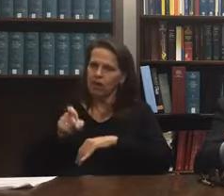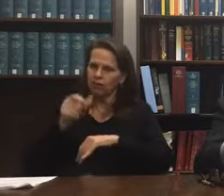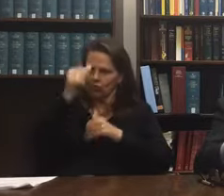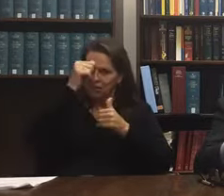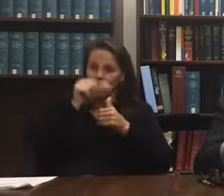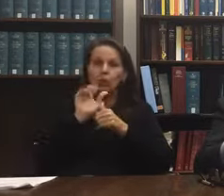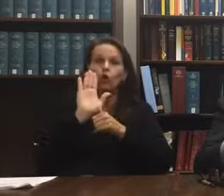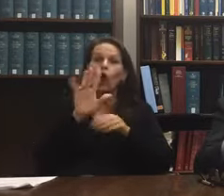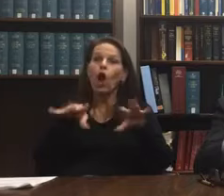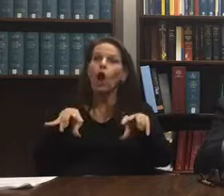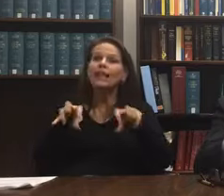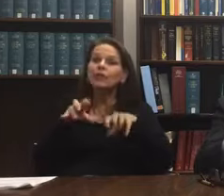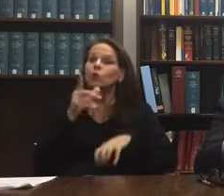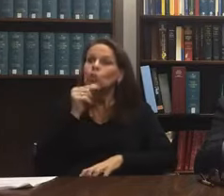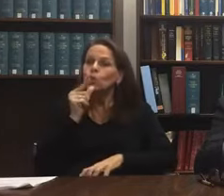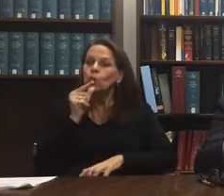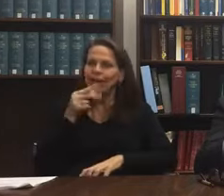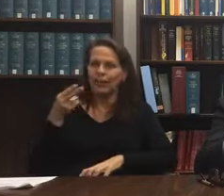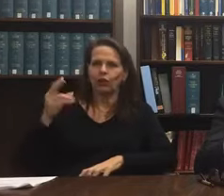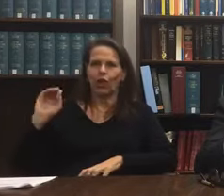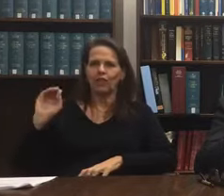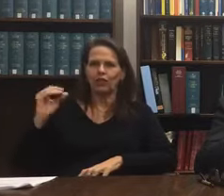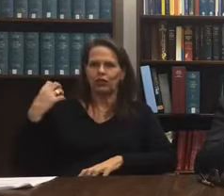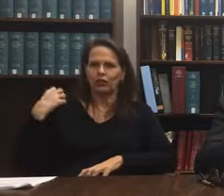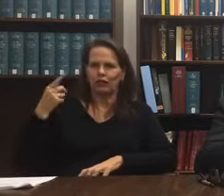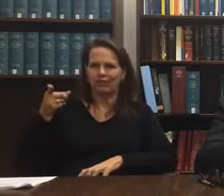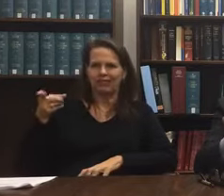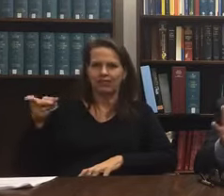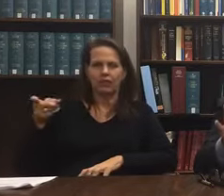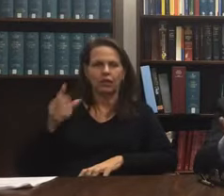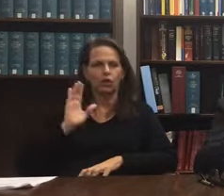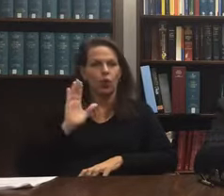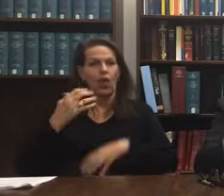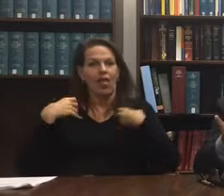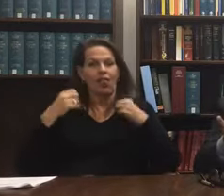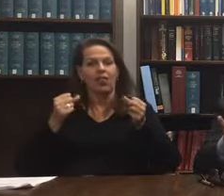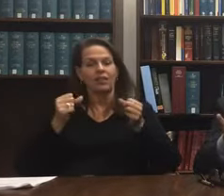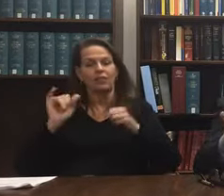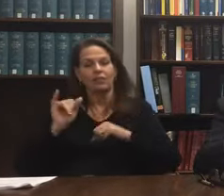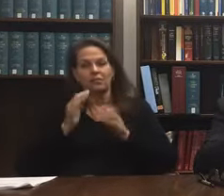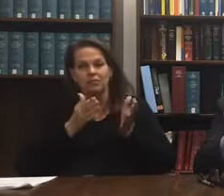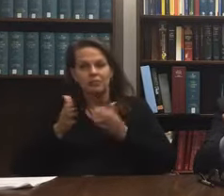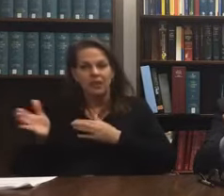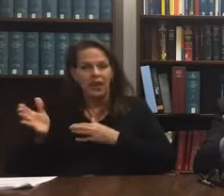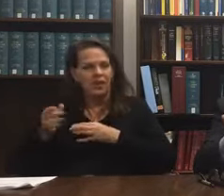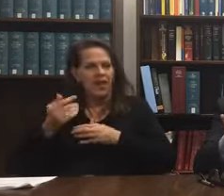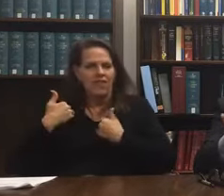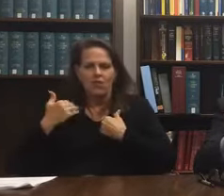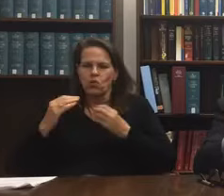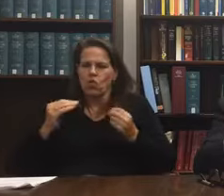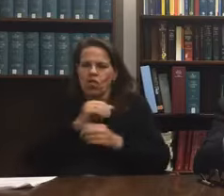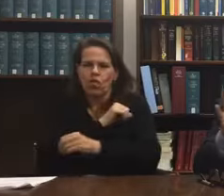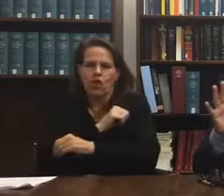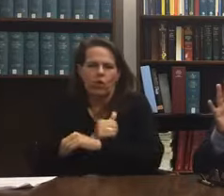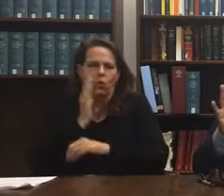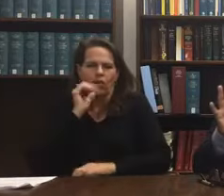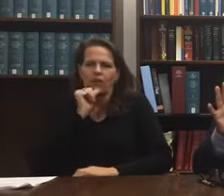officer the health plan representative who probably has no authority to do anything other than testified that hearing isn't gonna have some Eureka